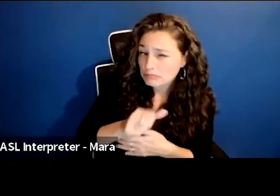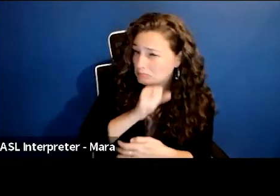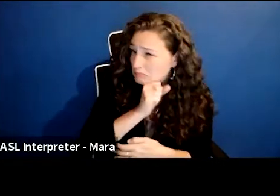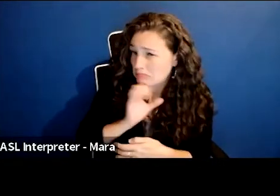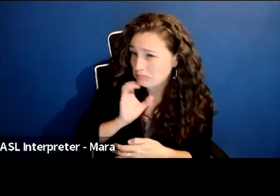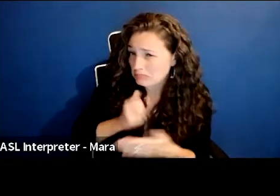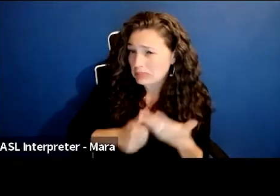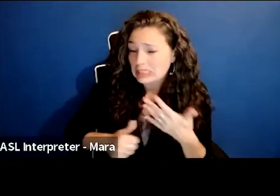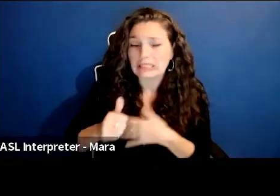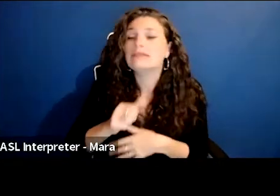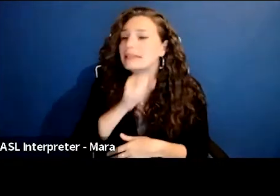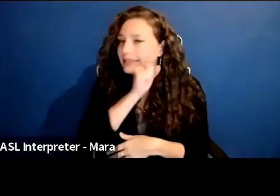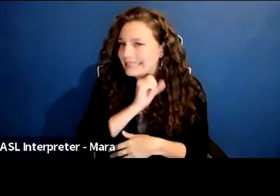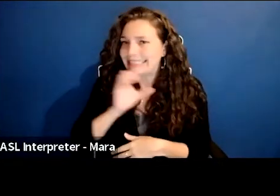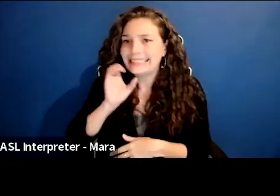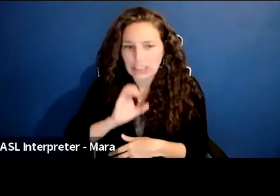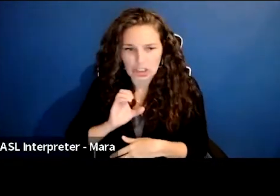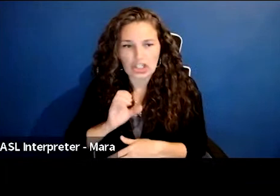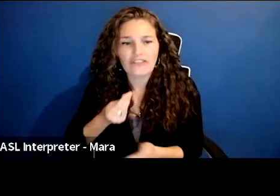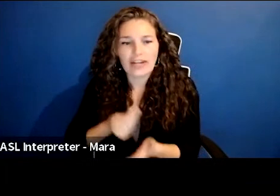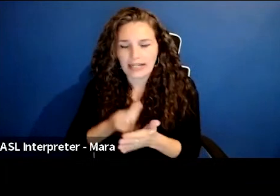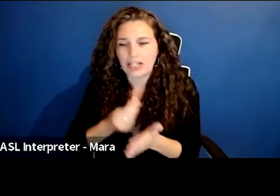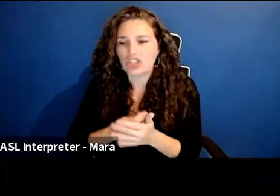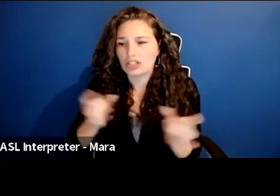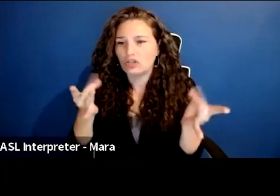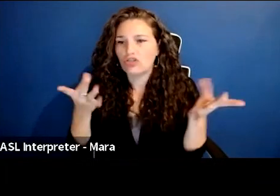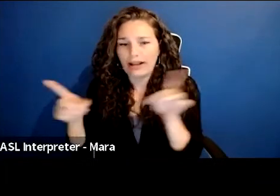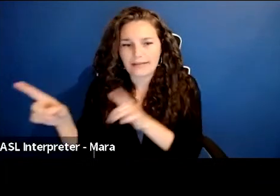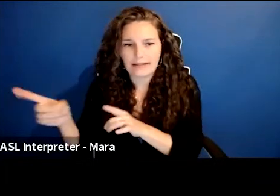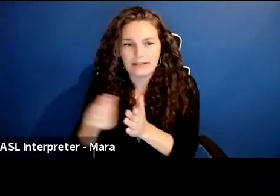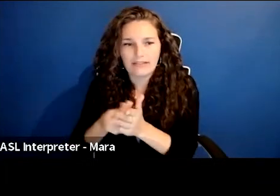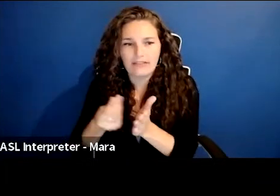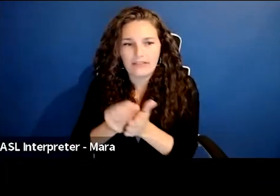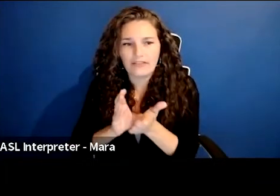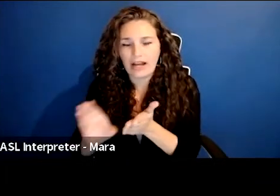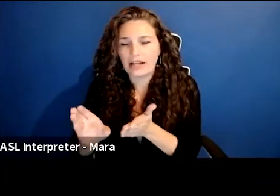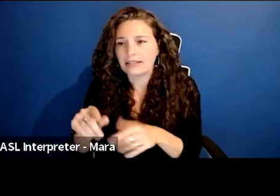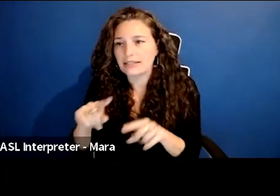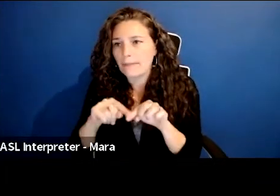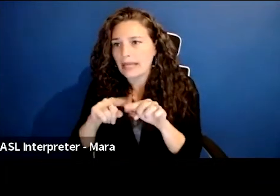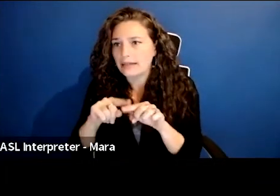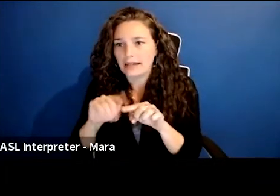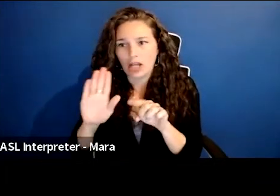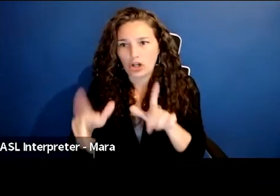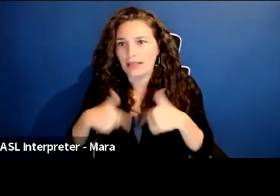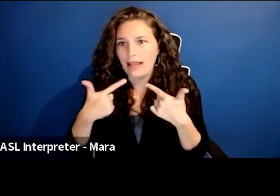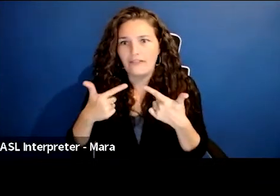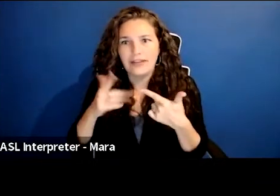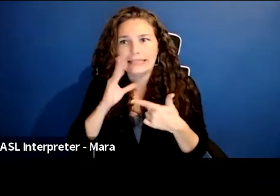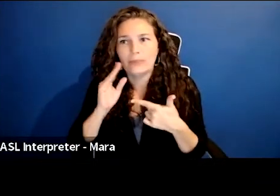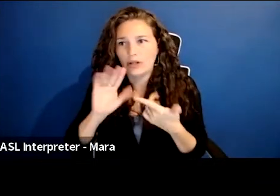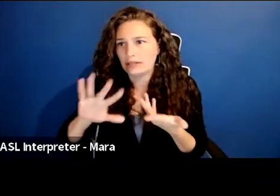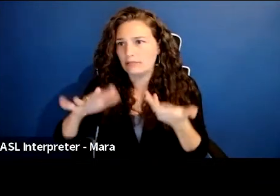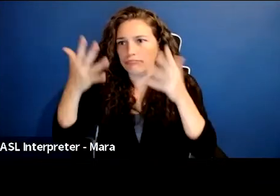that seniors are facing different kinds of life experiences because they're on fixed incomes,